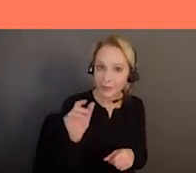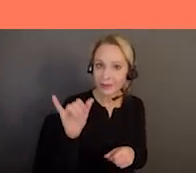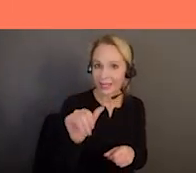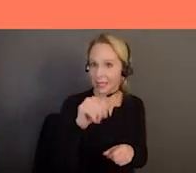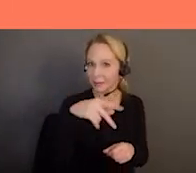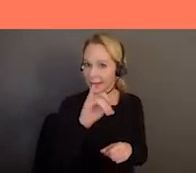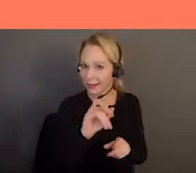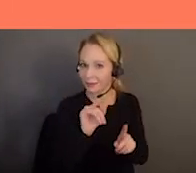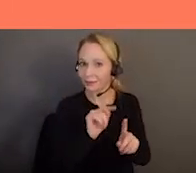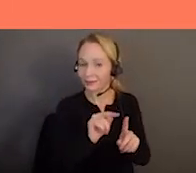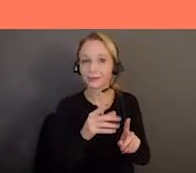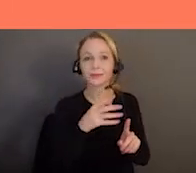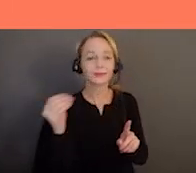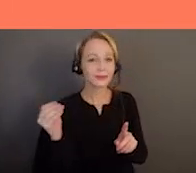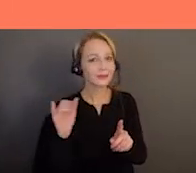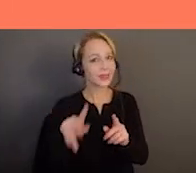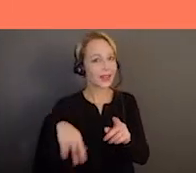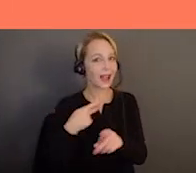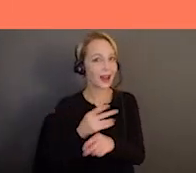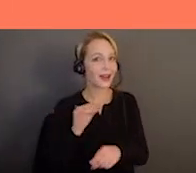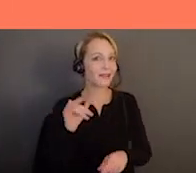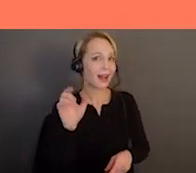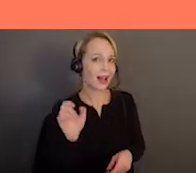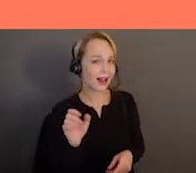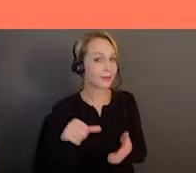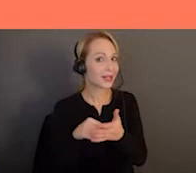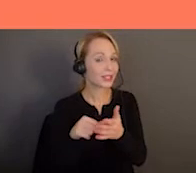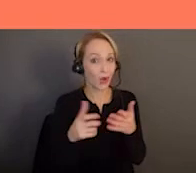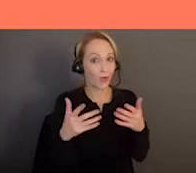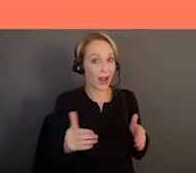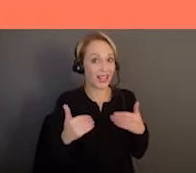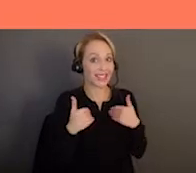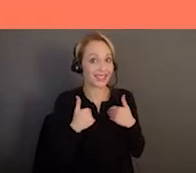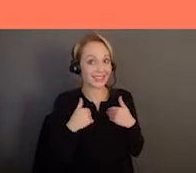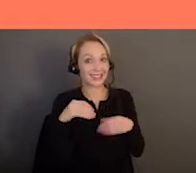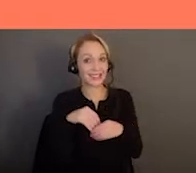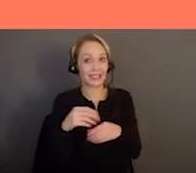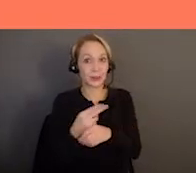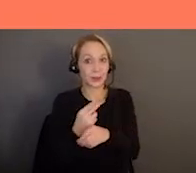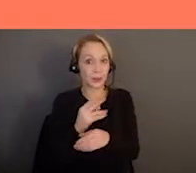WHEN WE CREATE API AND THE FILE THAT EXISTS IN THE USER